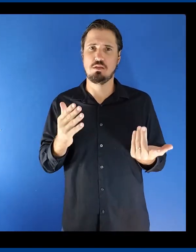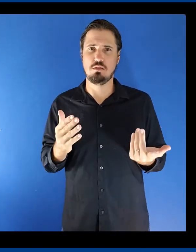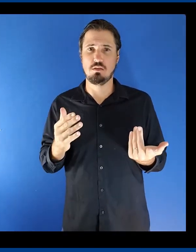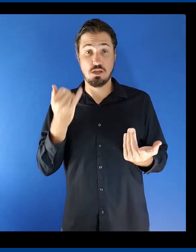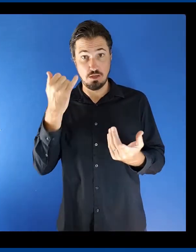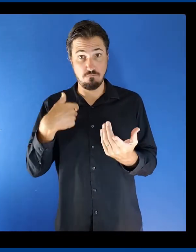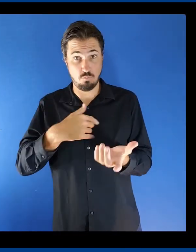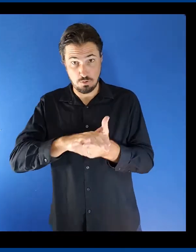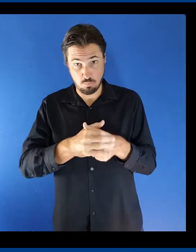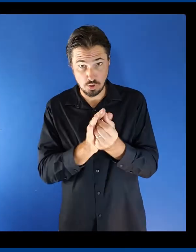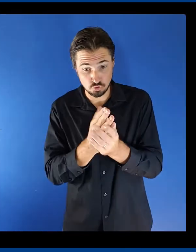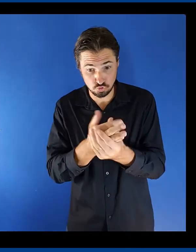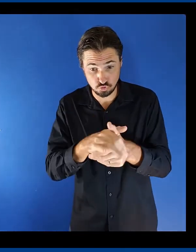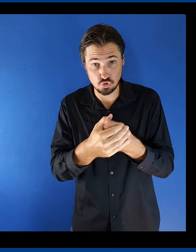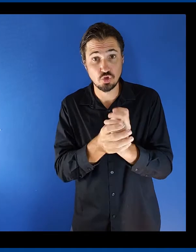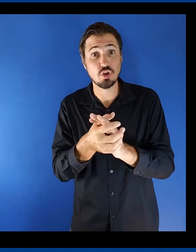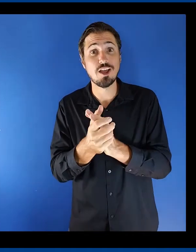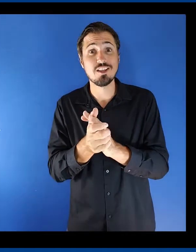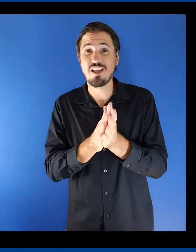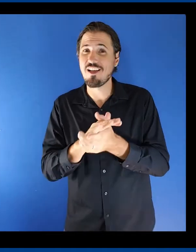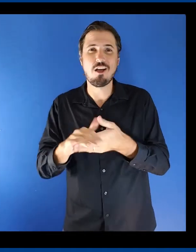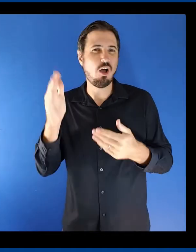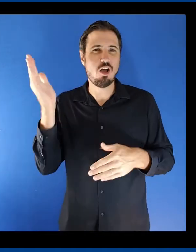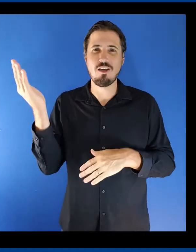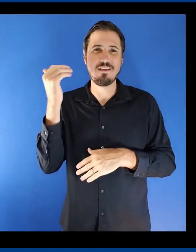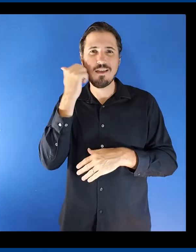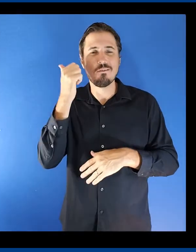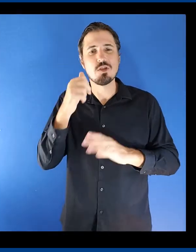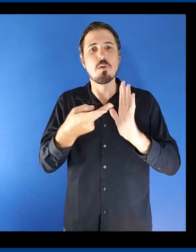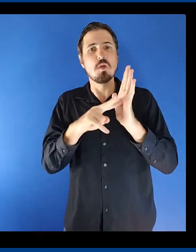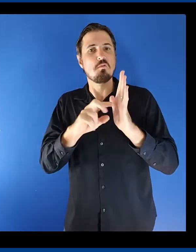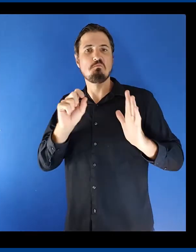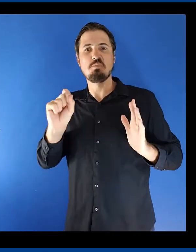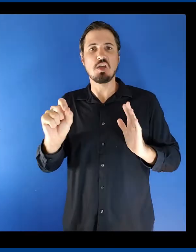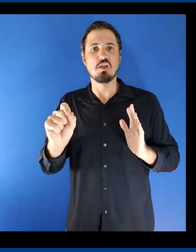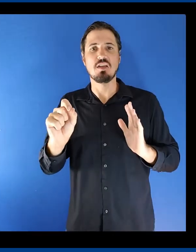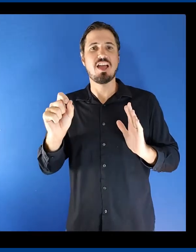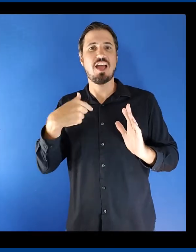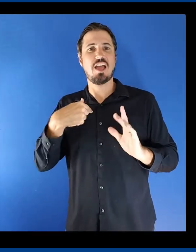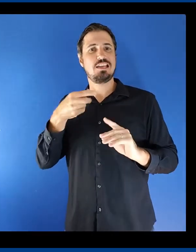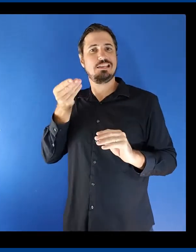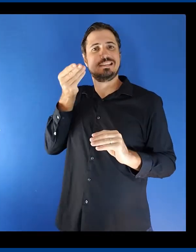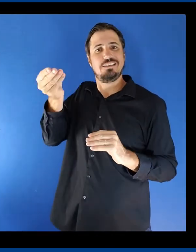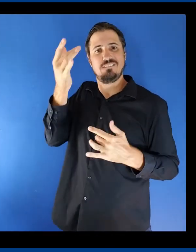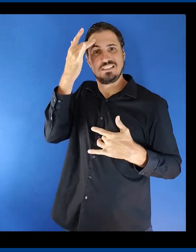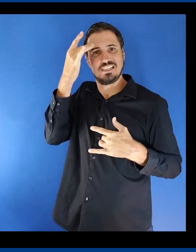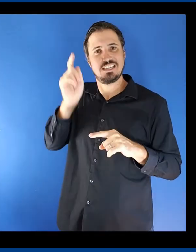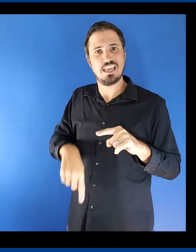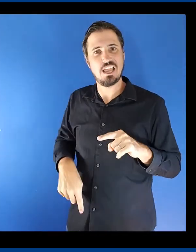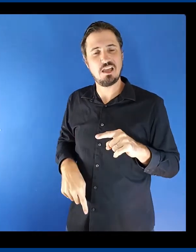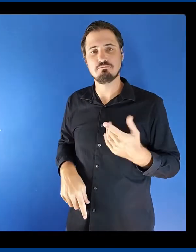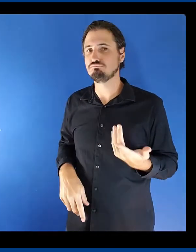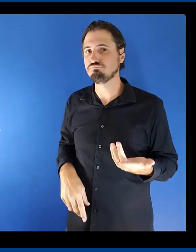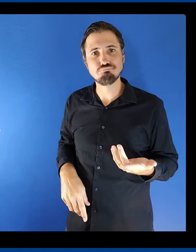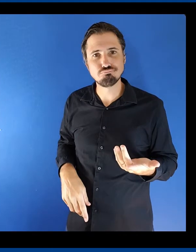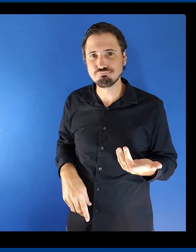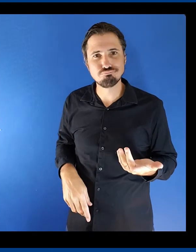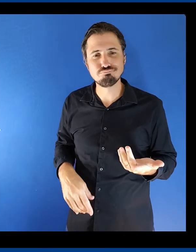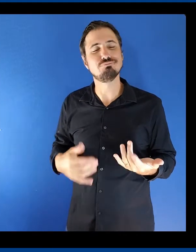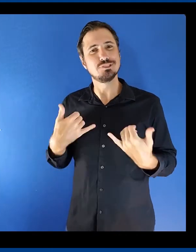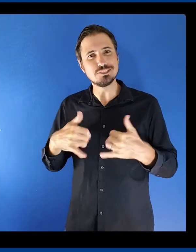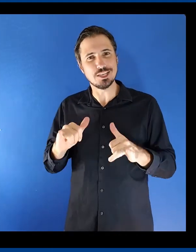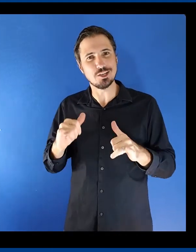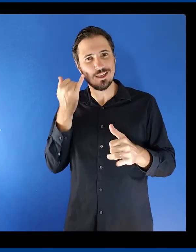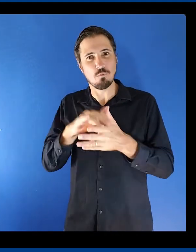But we know that washing our hands, coupled with refraining from touching our face, is one of the most important thing we can do to ensure we don’t catch the virus.